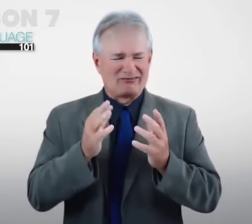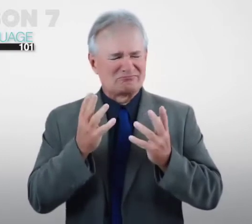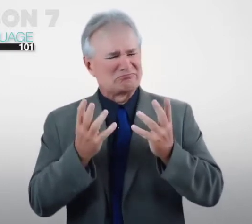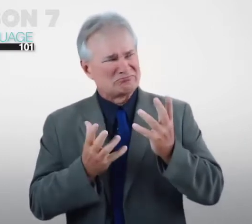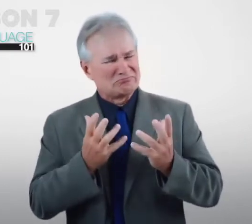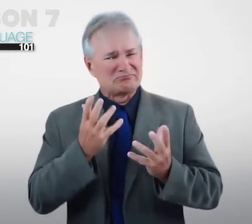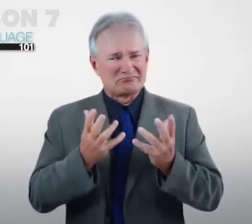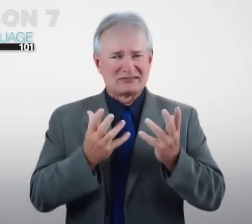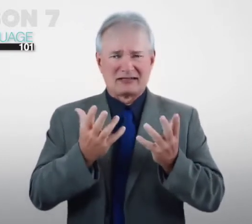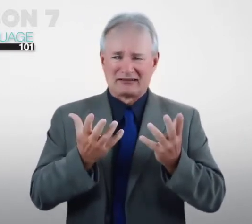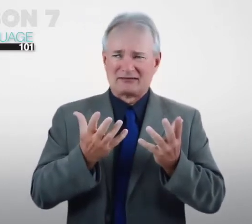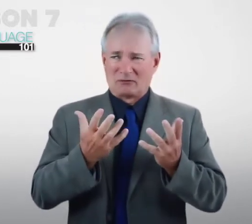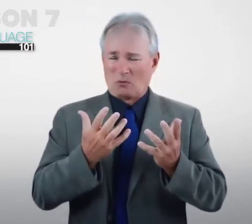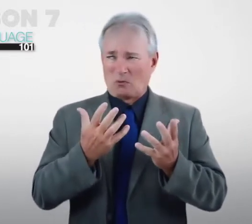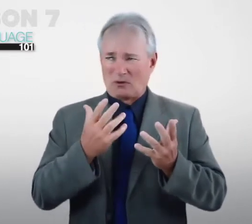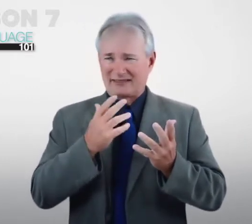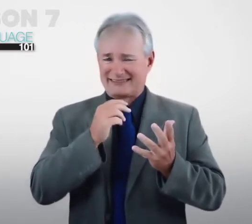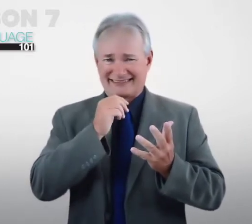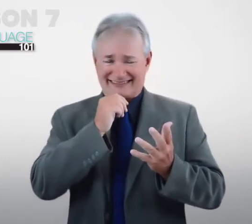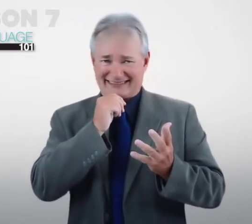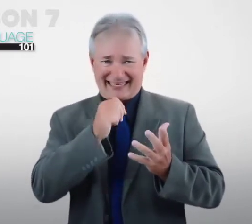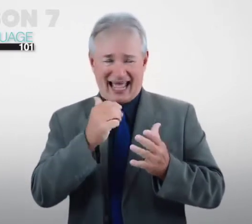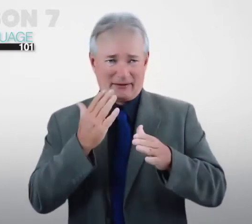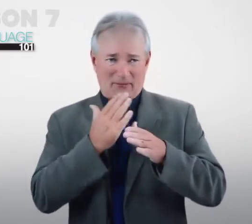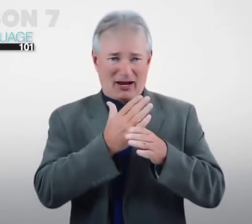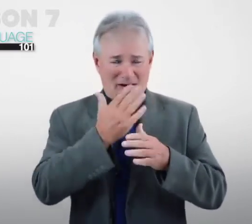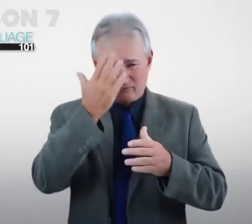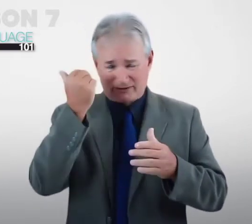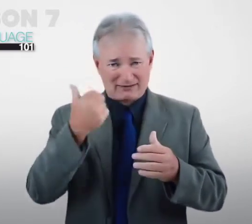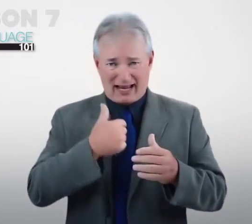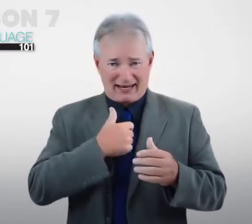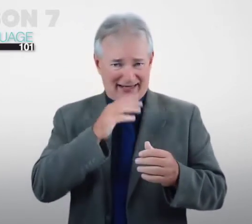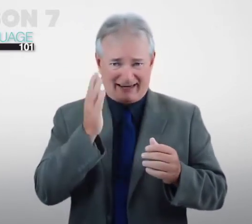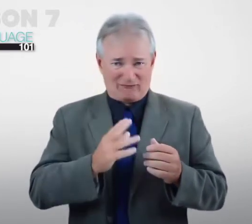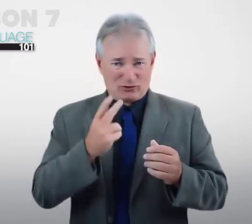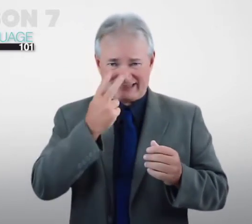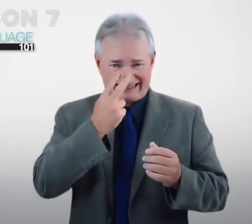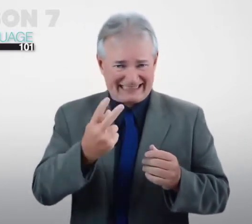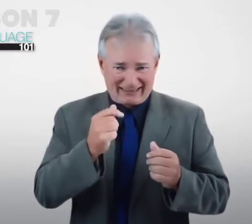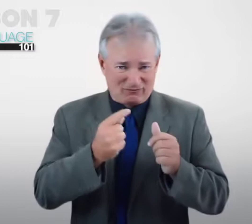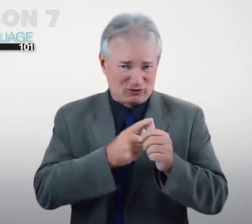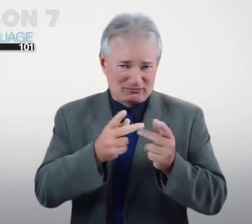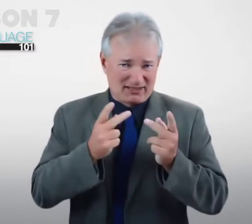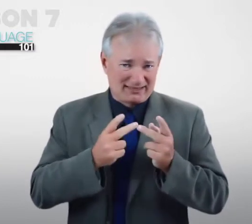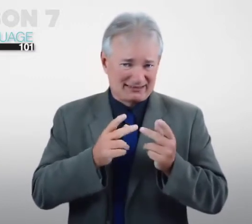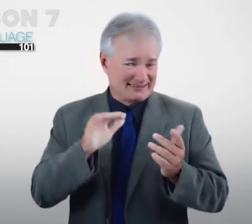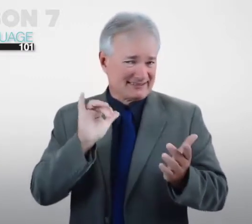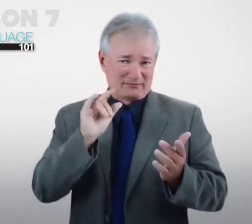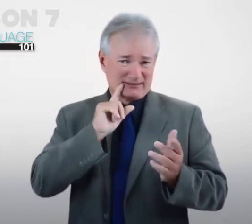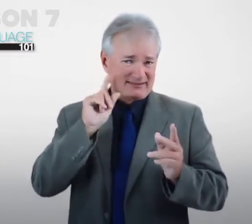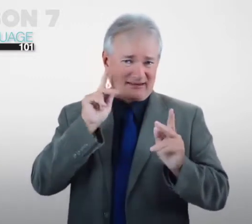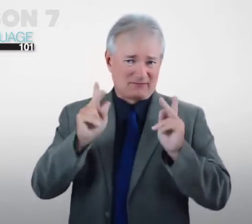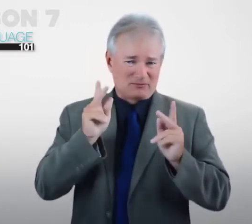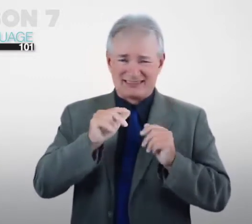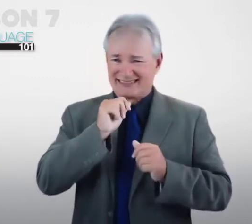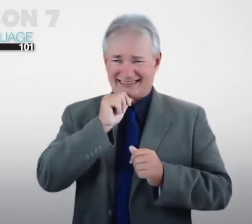Visually impaired is more of, well, something's wrong. I'm not impaired because I've never seen in the first place.